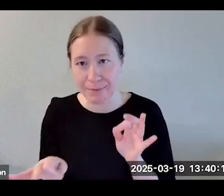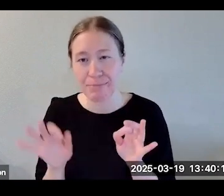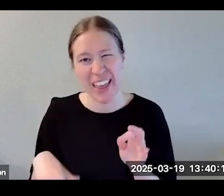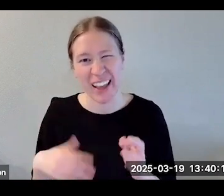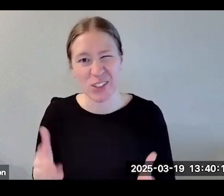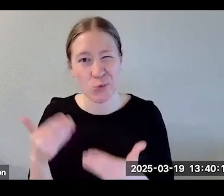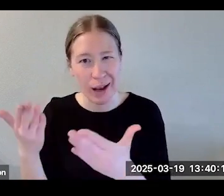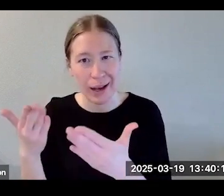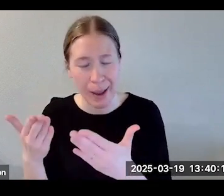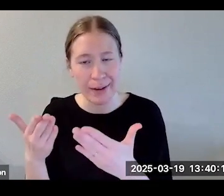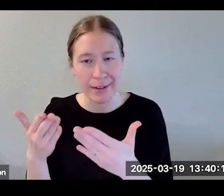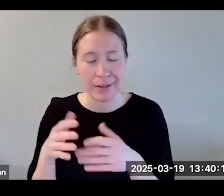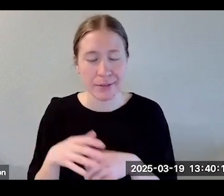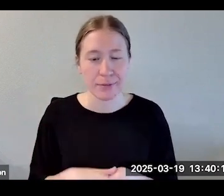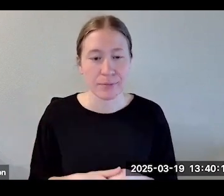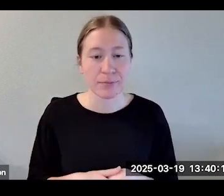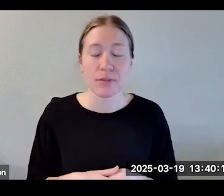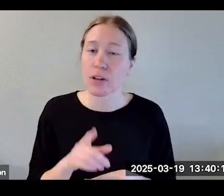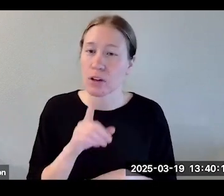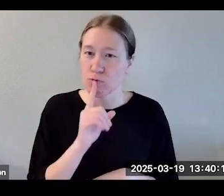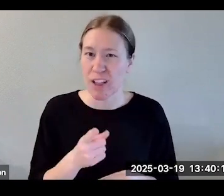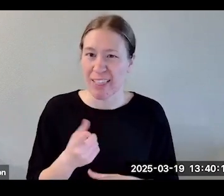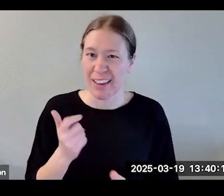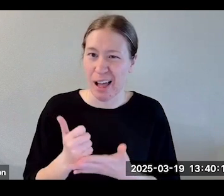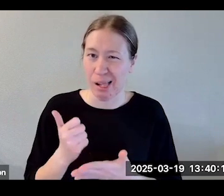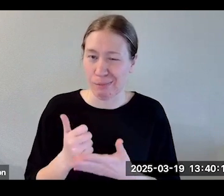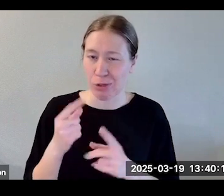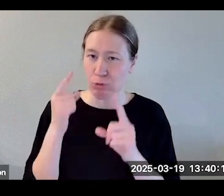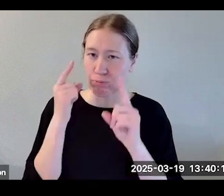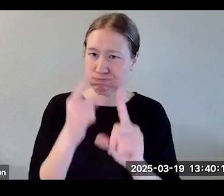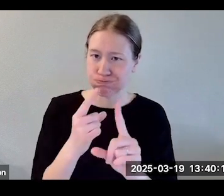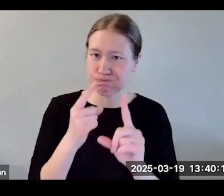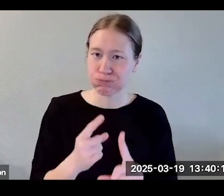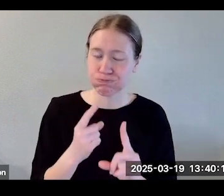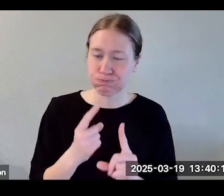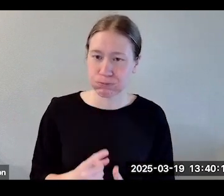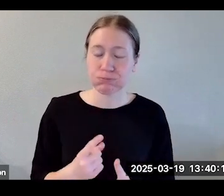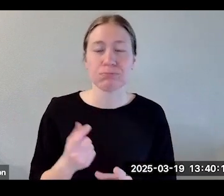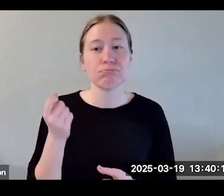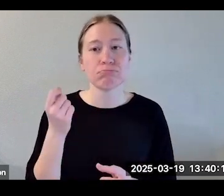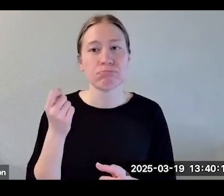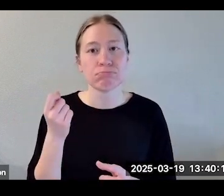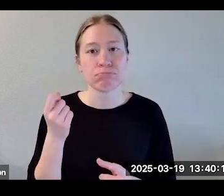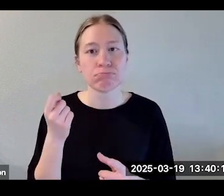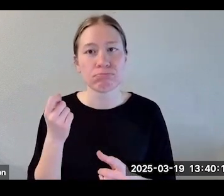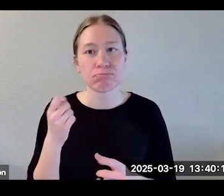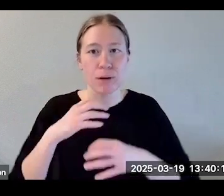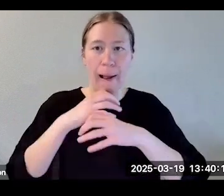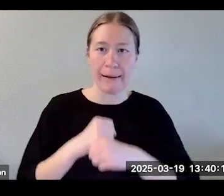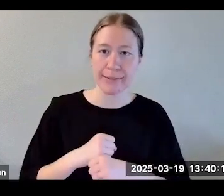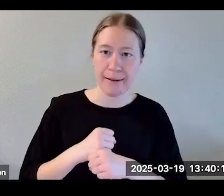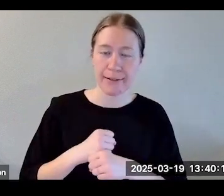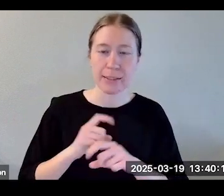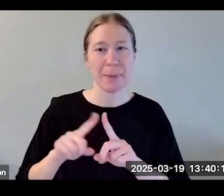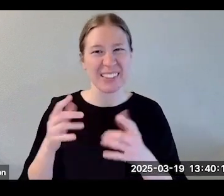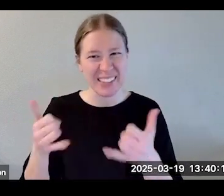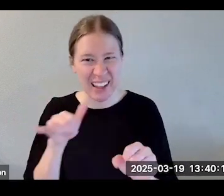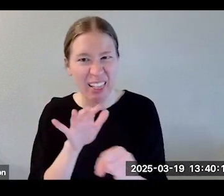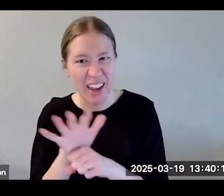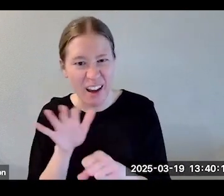it's really helpful to be concise with the alt text, but you do wanna make sure that you're capturing enough information that folks can follow along.